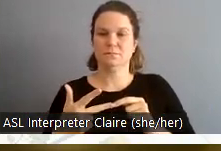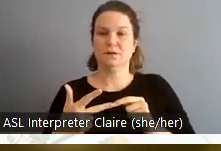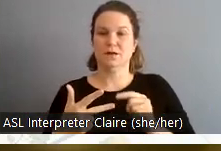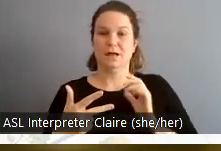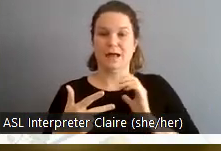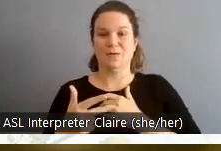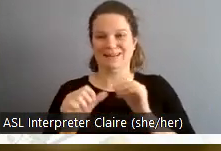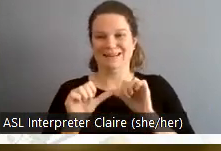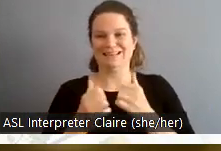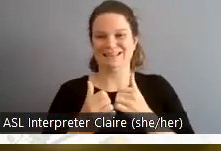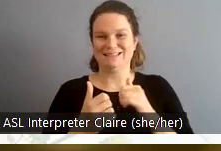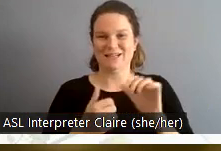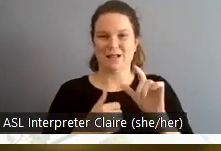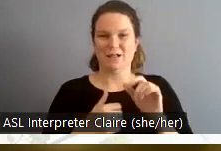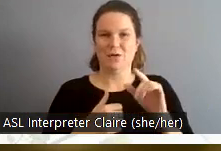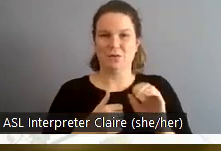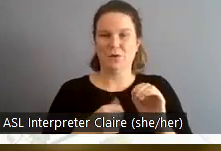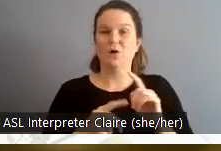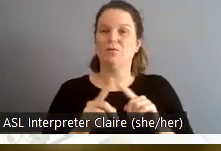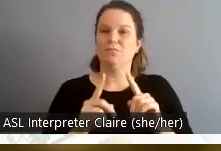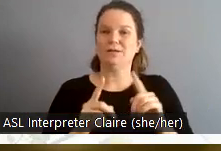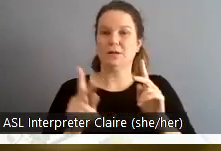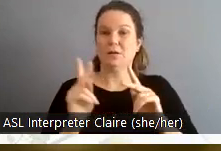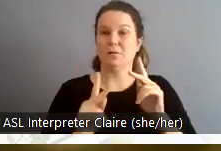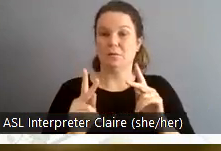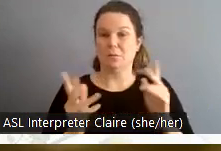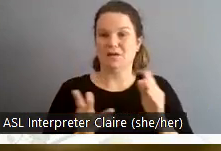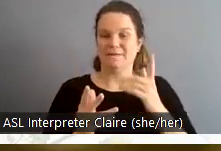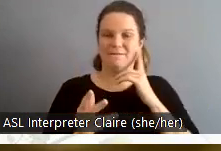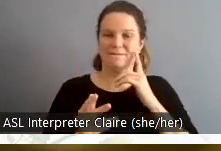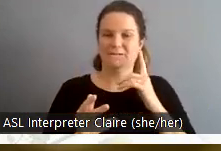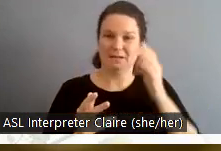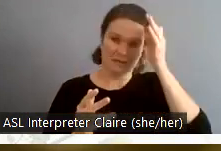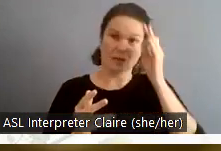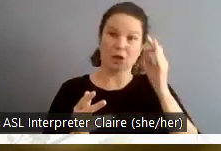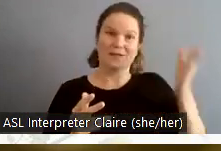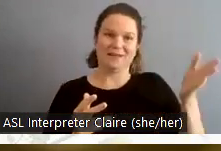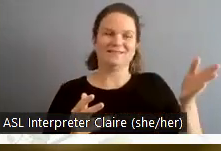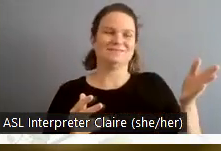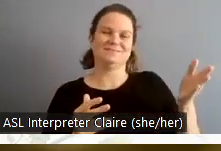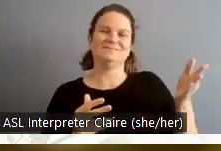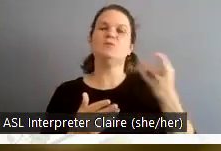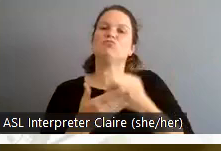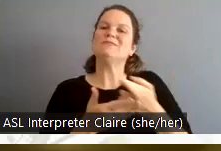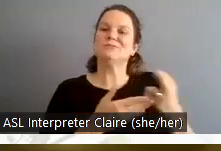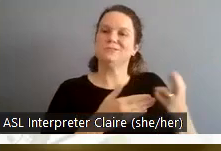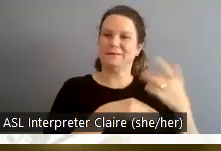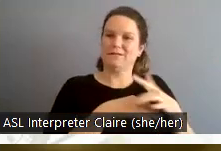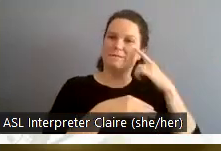introduce a few people who are just down the sort of virtual hall from me